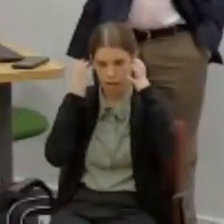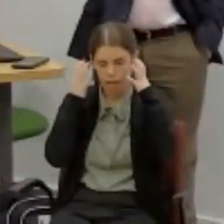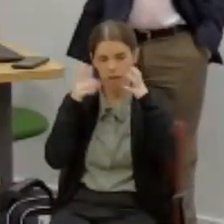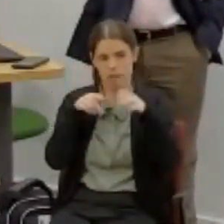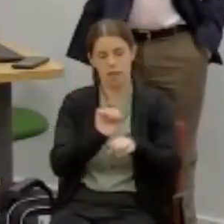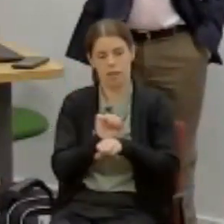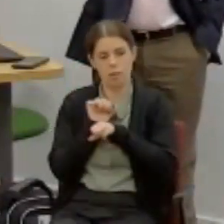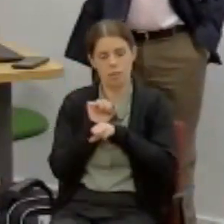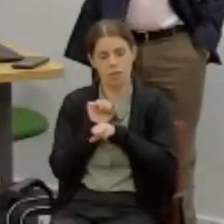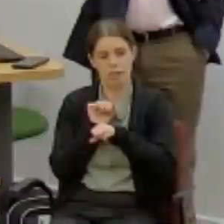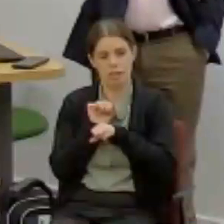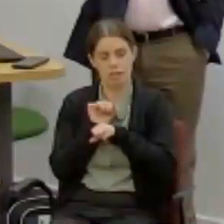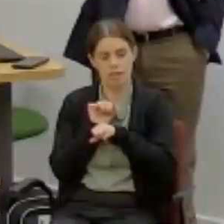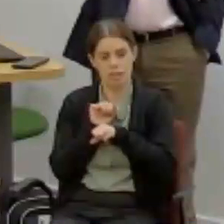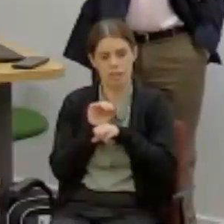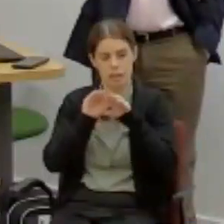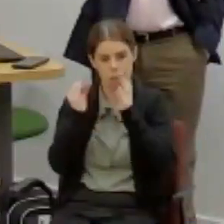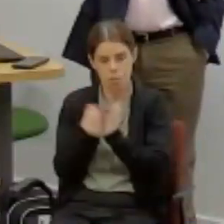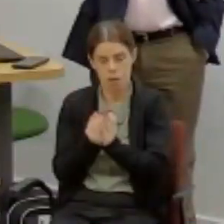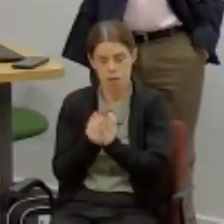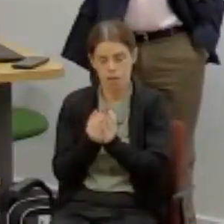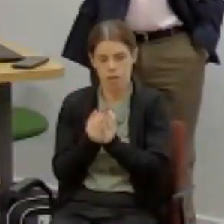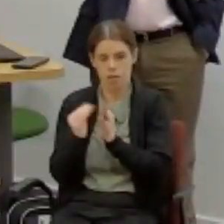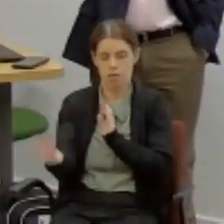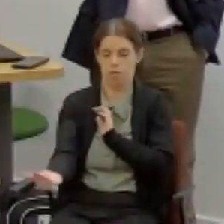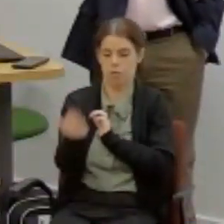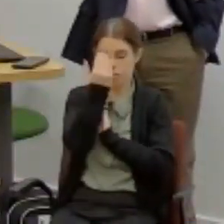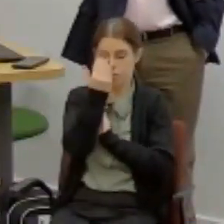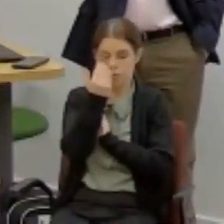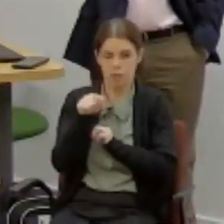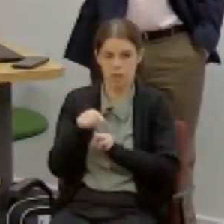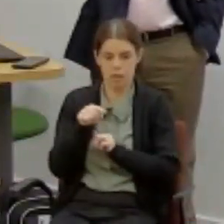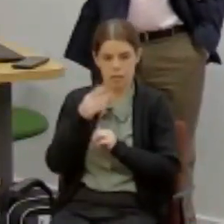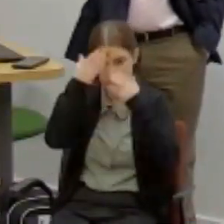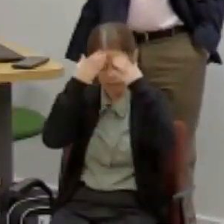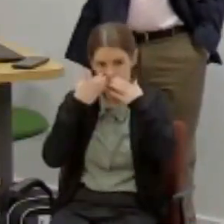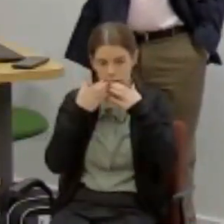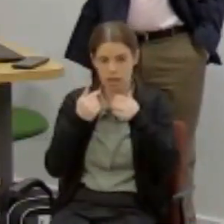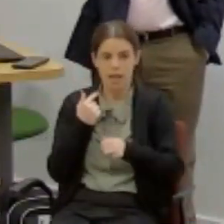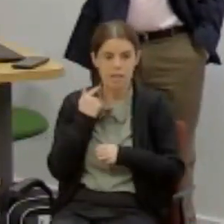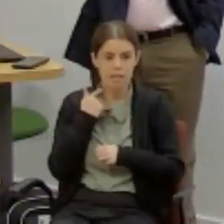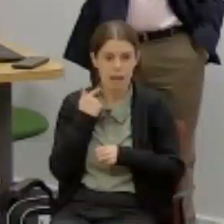is there to protect against the direct below skull fracture on the neck impacts that might